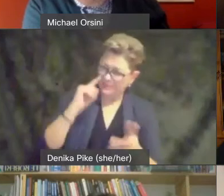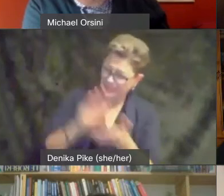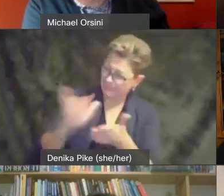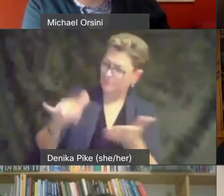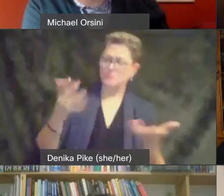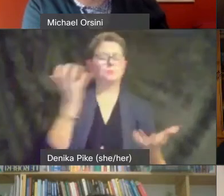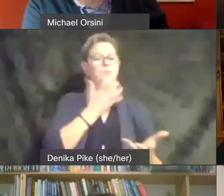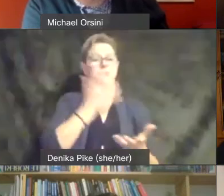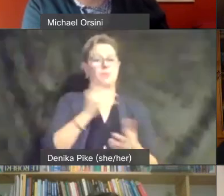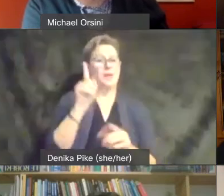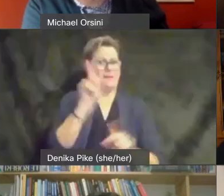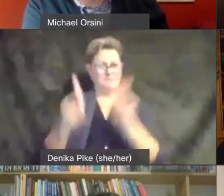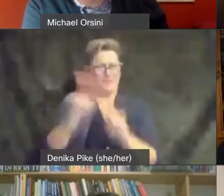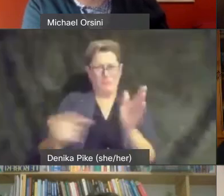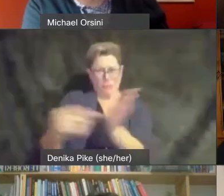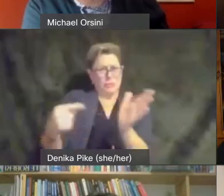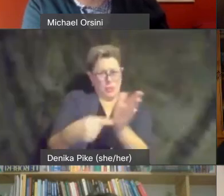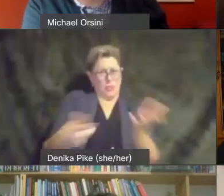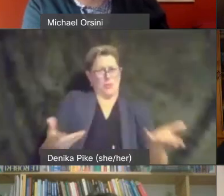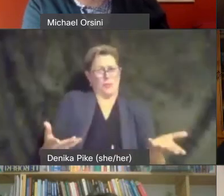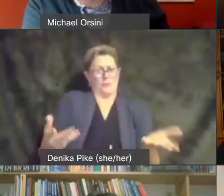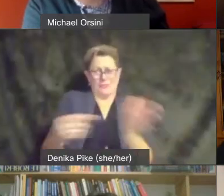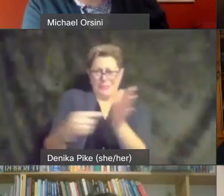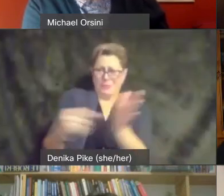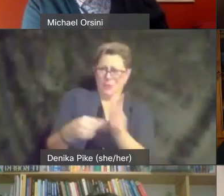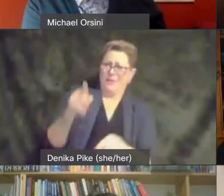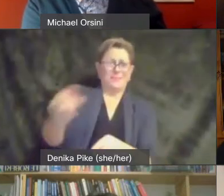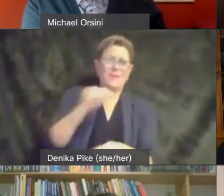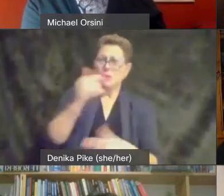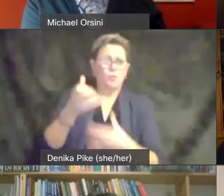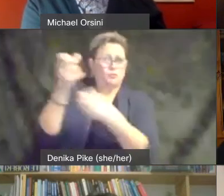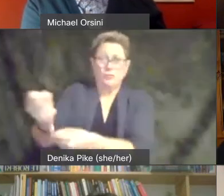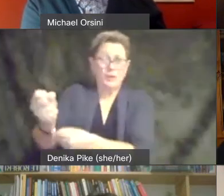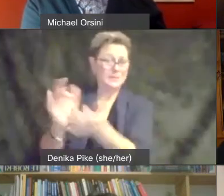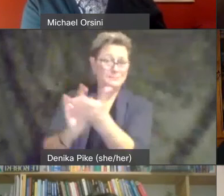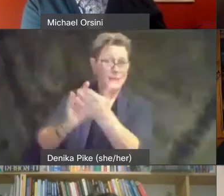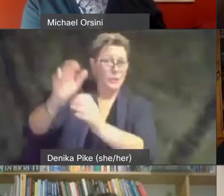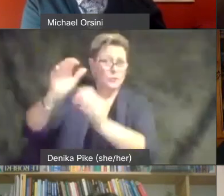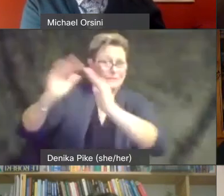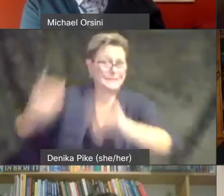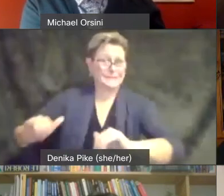Deserve and rightly so don't trust, um, these large institutions, but also the people who perceive.